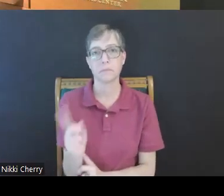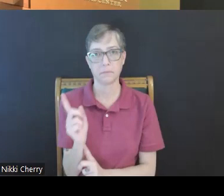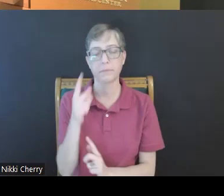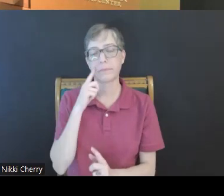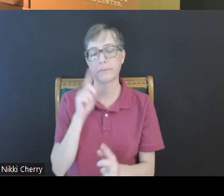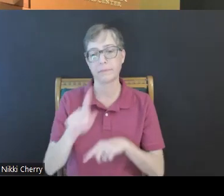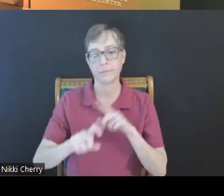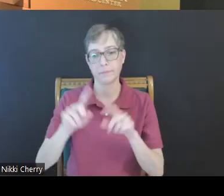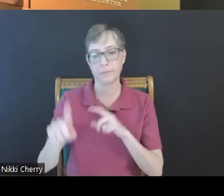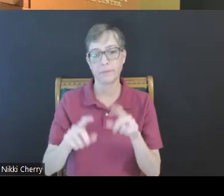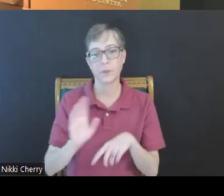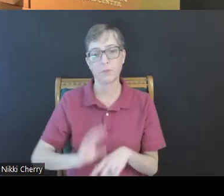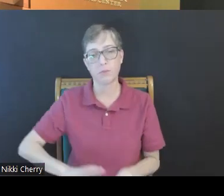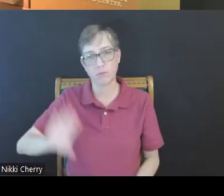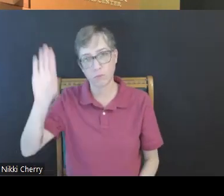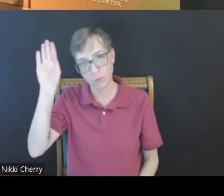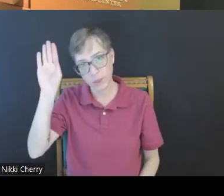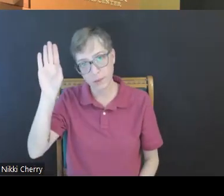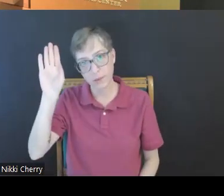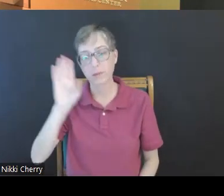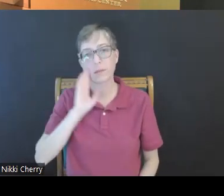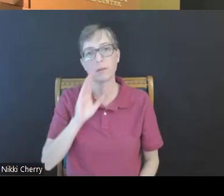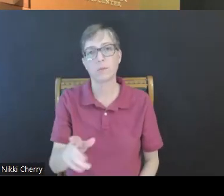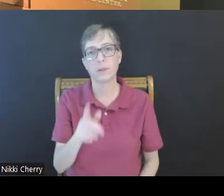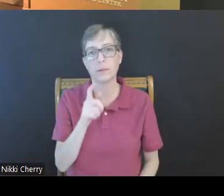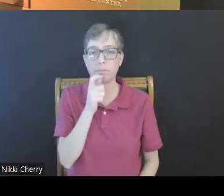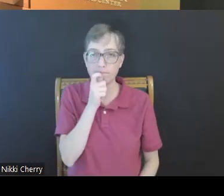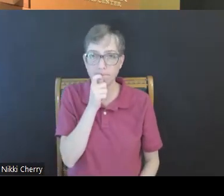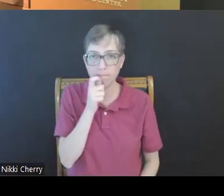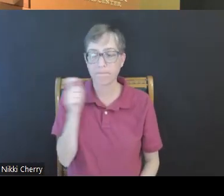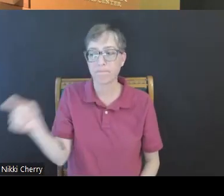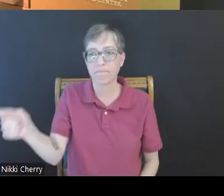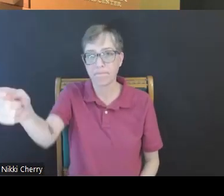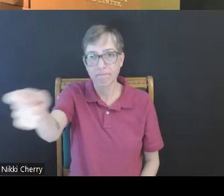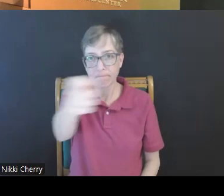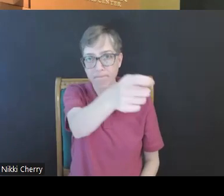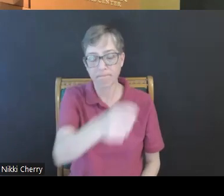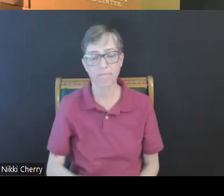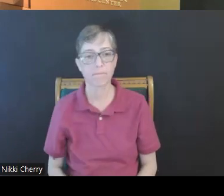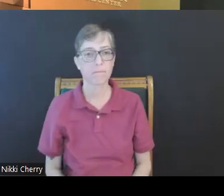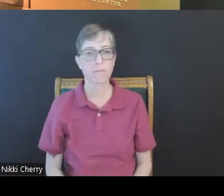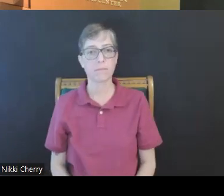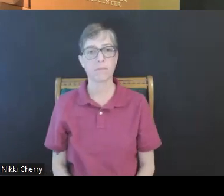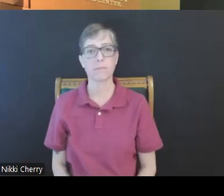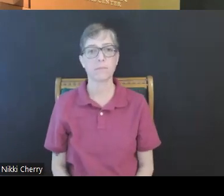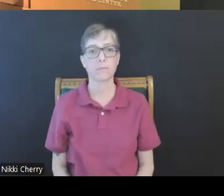want to raise your hand and we'll pass the microphone to you you can answer your hey y